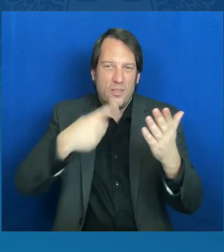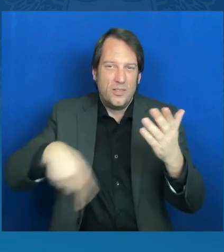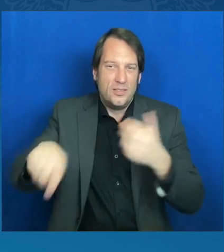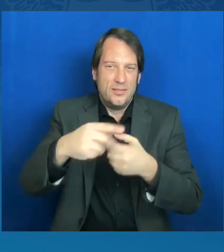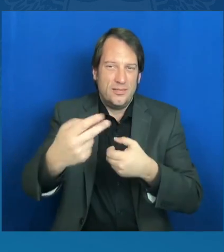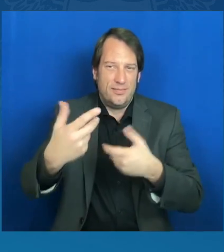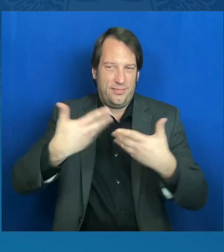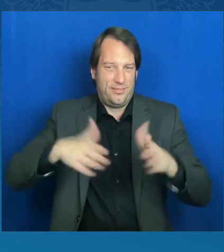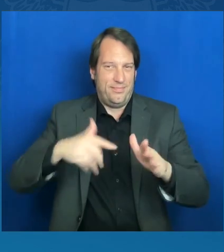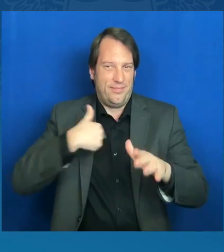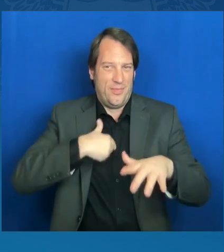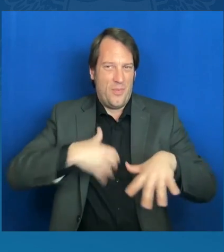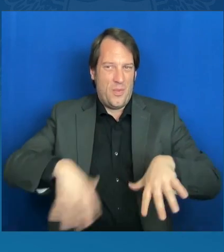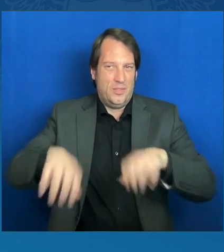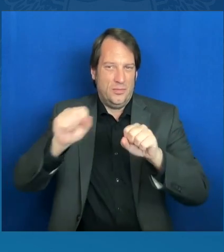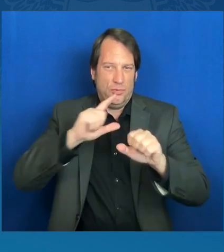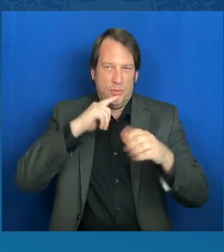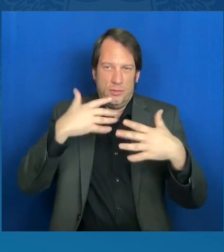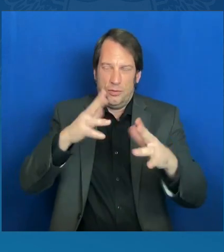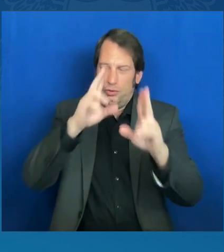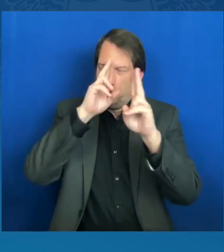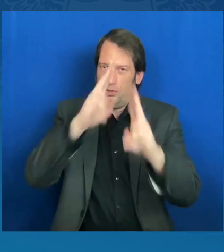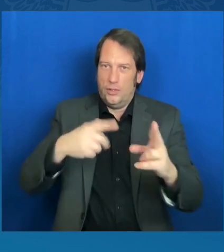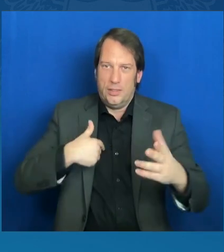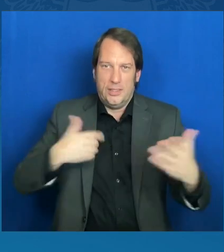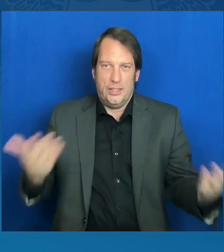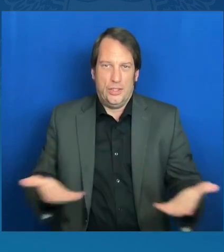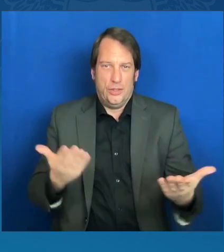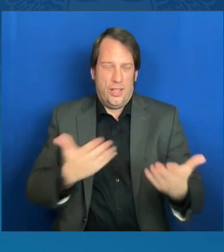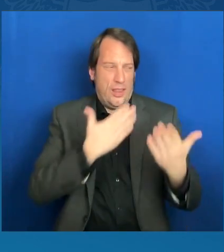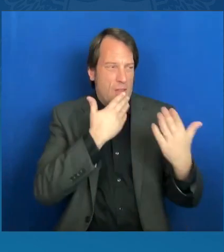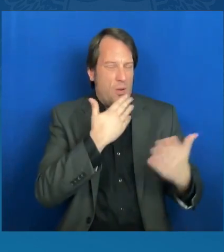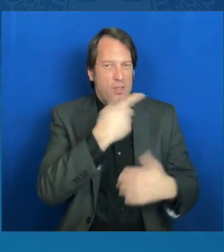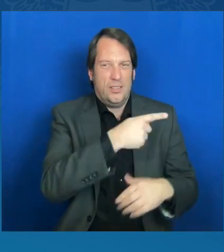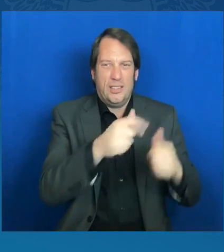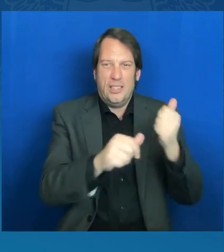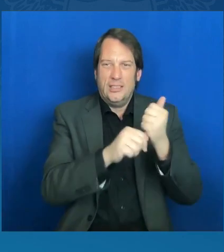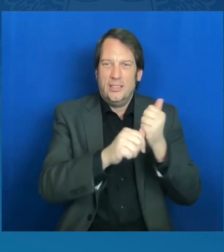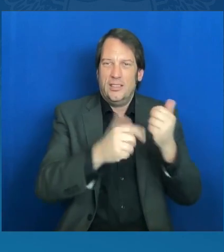for being here, from Maryland Governor Wes Moore, and, of course, Vice President Harris.